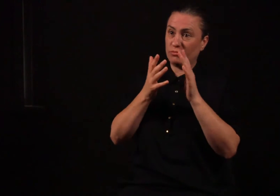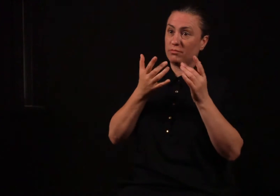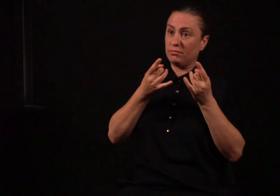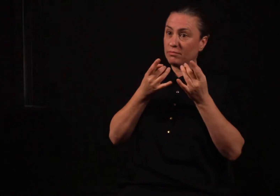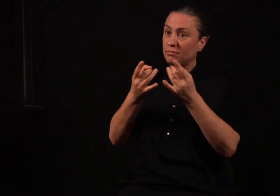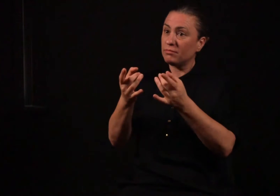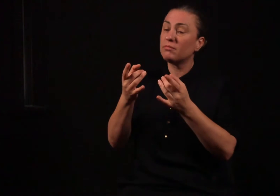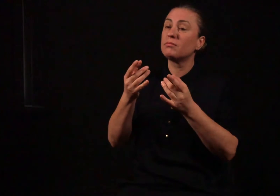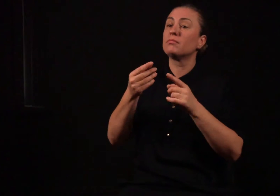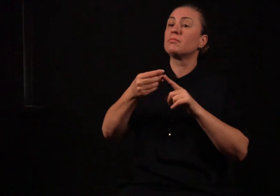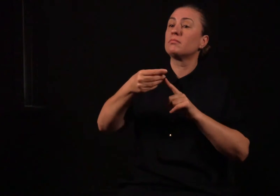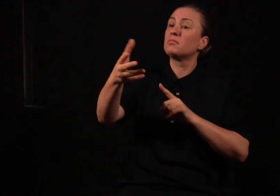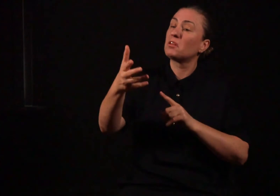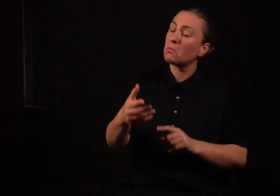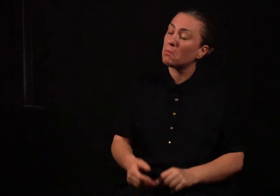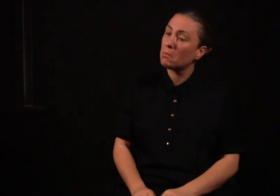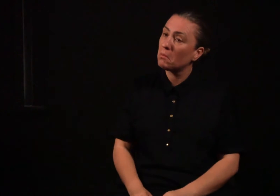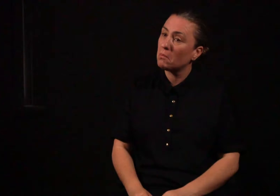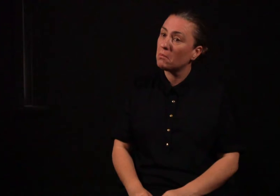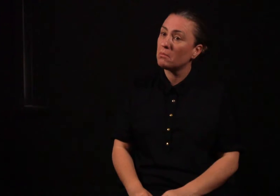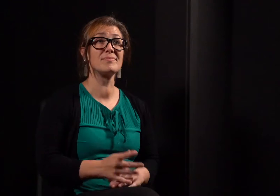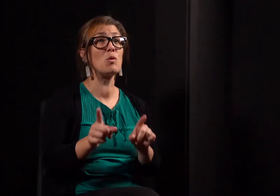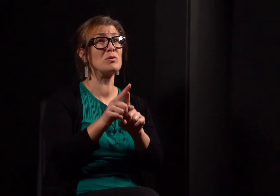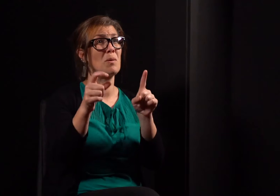You could send a video message in preparation